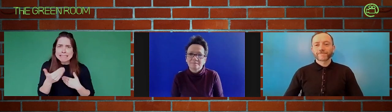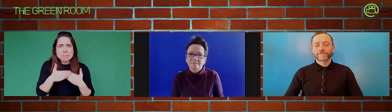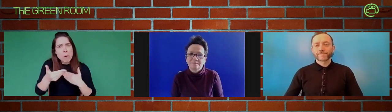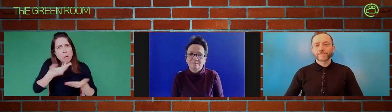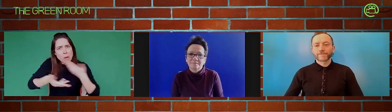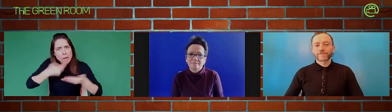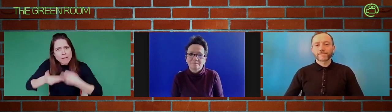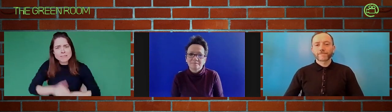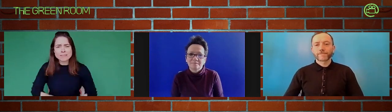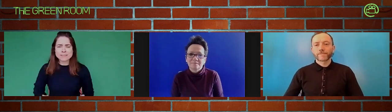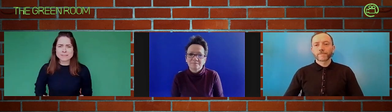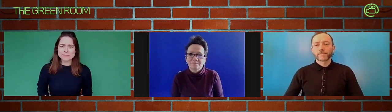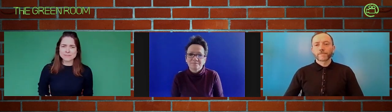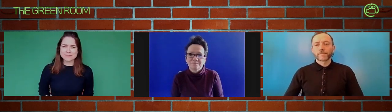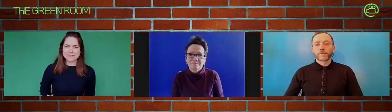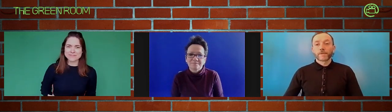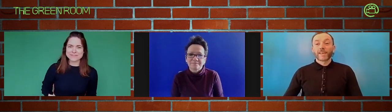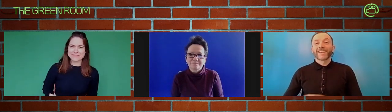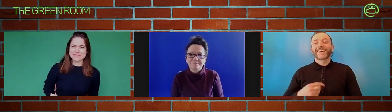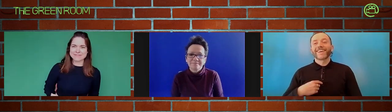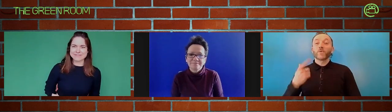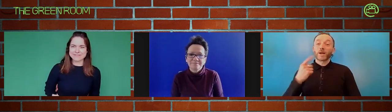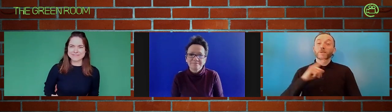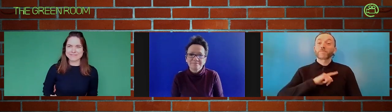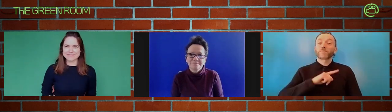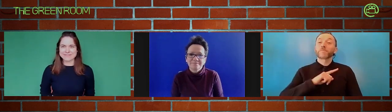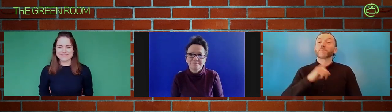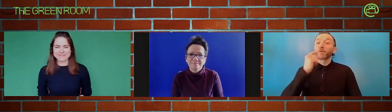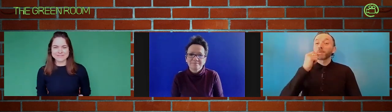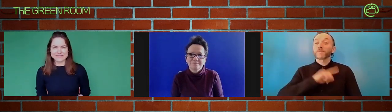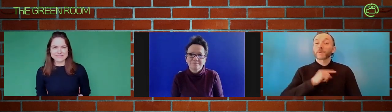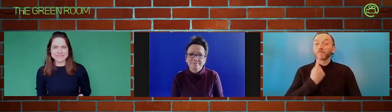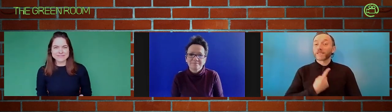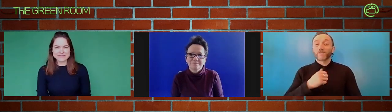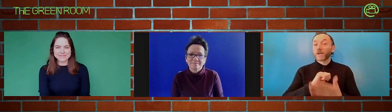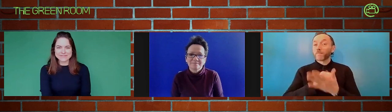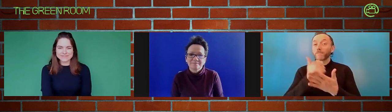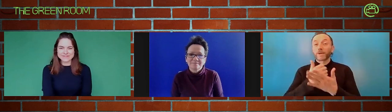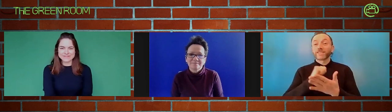publicizing it well enough but anyway more about that later.